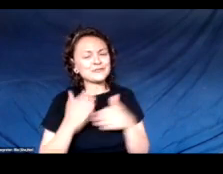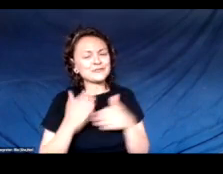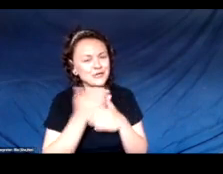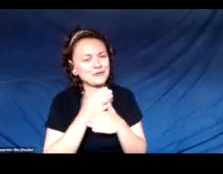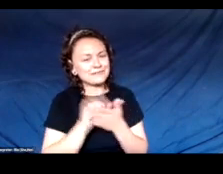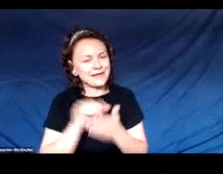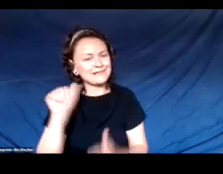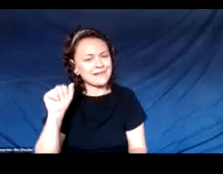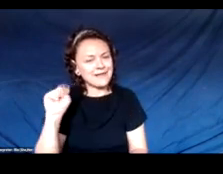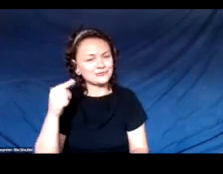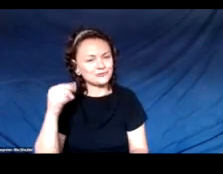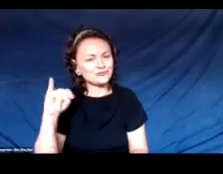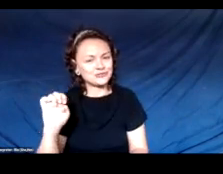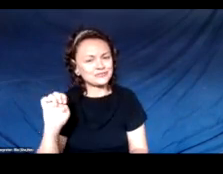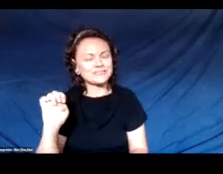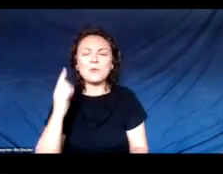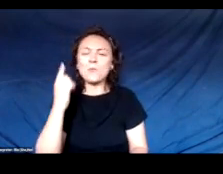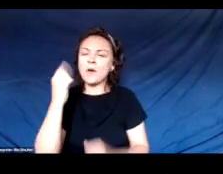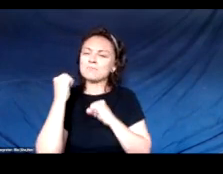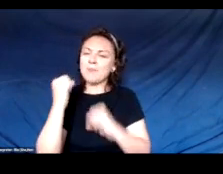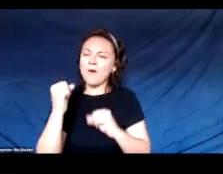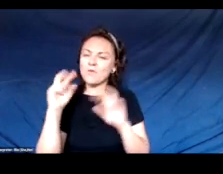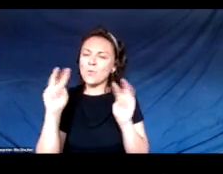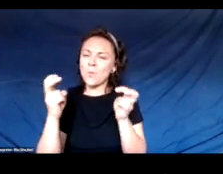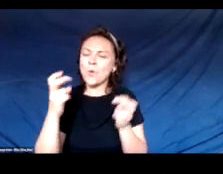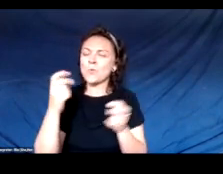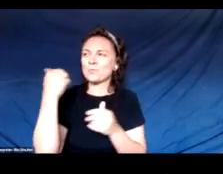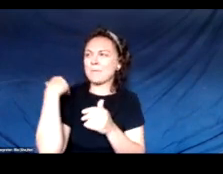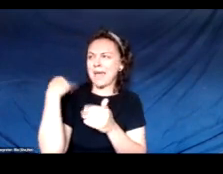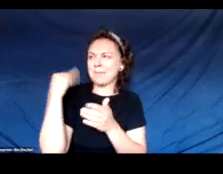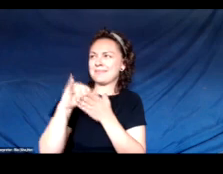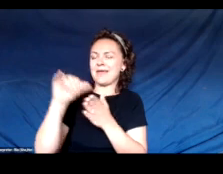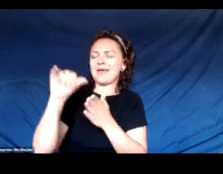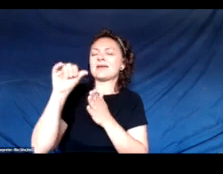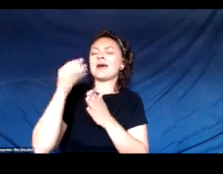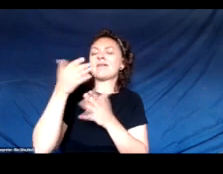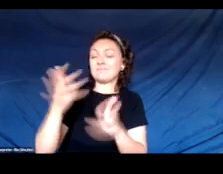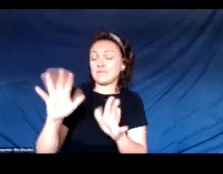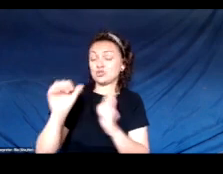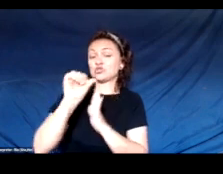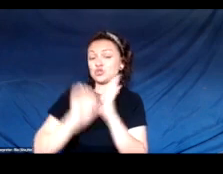I think after I had a surgery and I was on crutches in wheelchair for half a year,